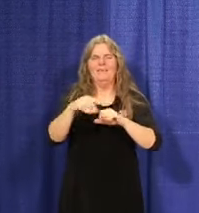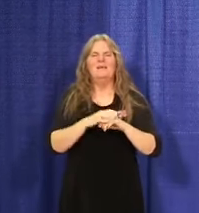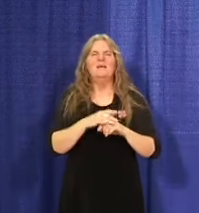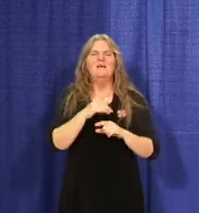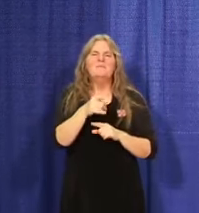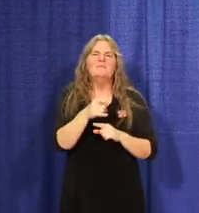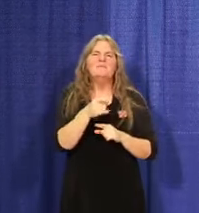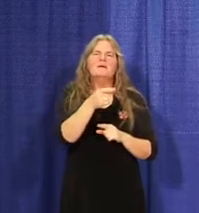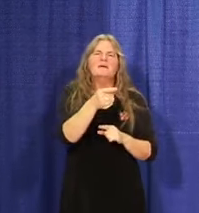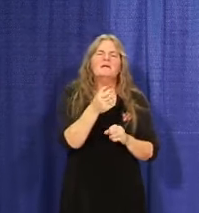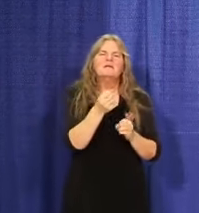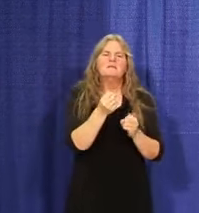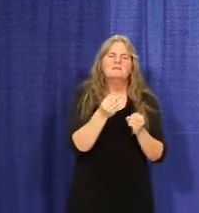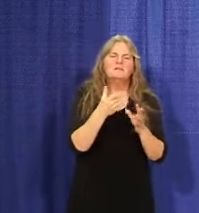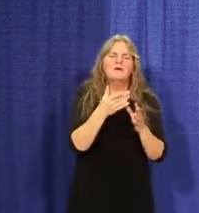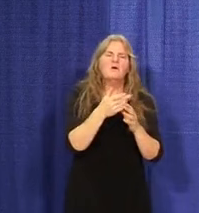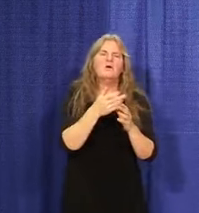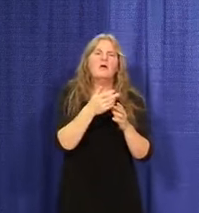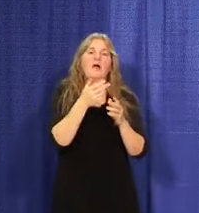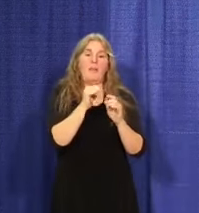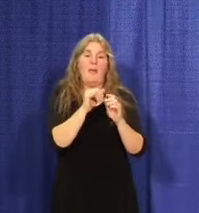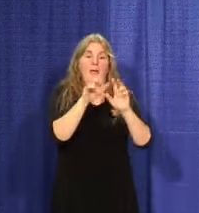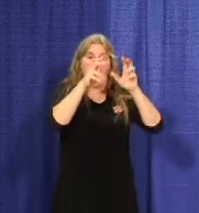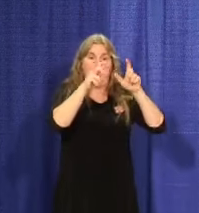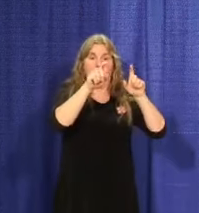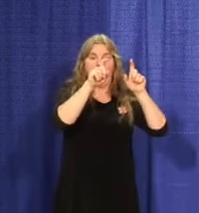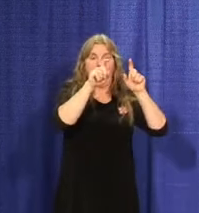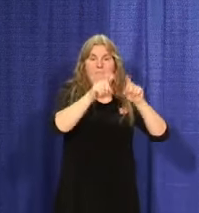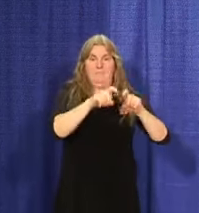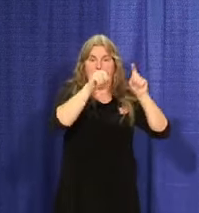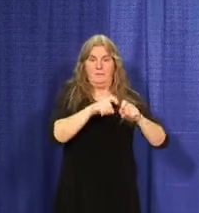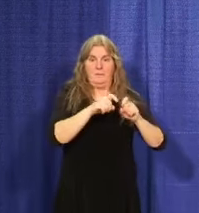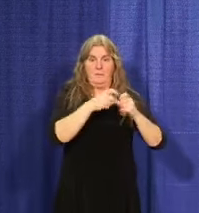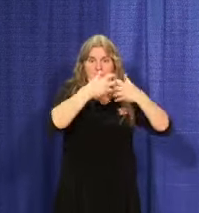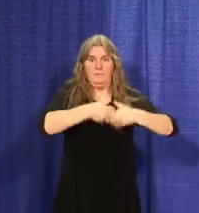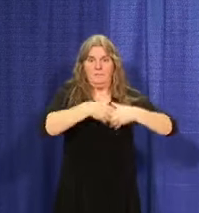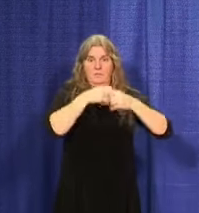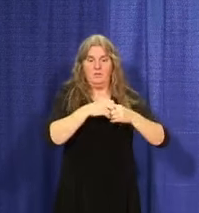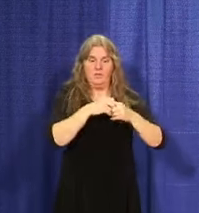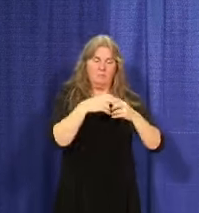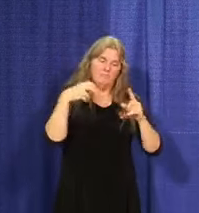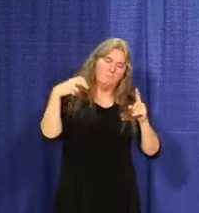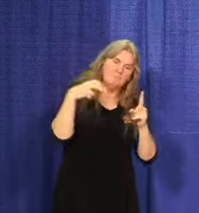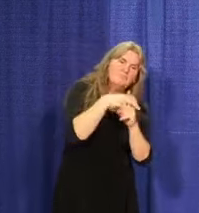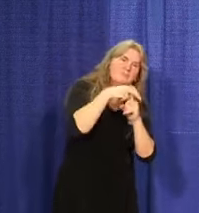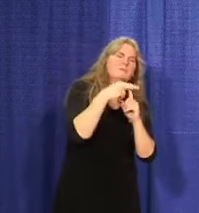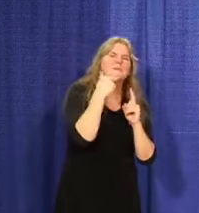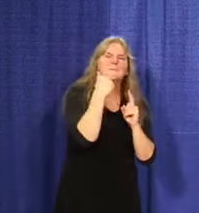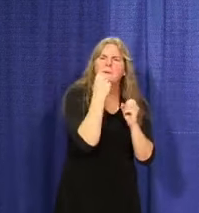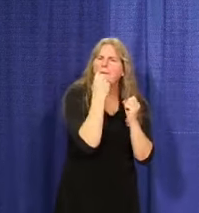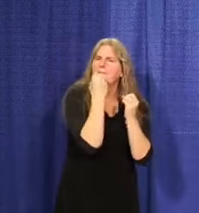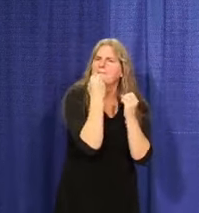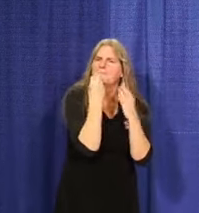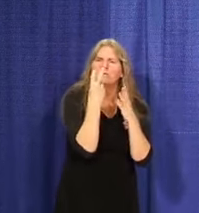scanty amounts of viral protein coming from the genetic material that it becomes potentially cross reactive.